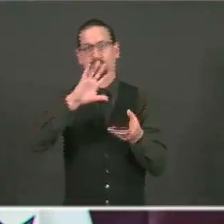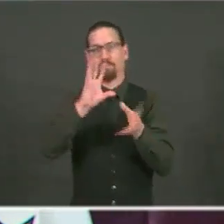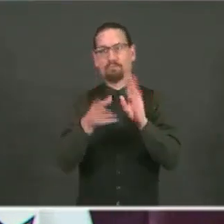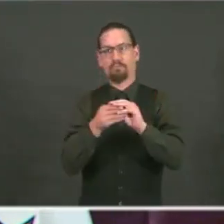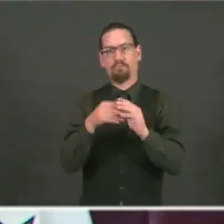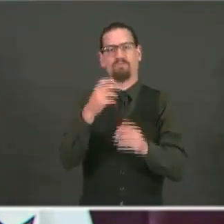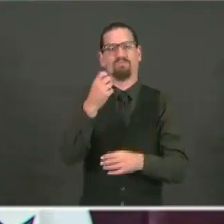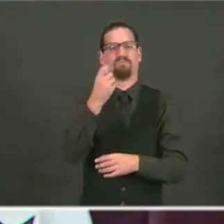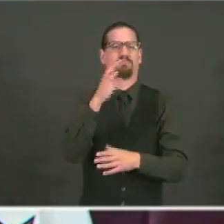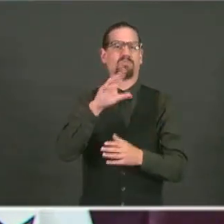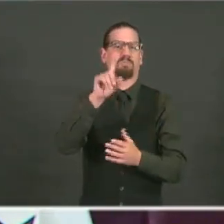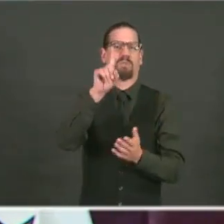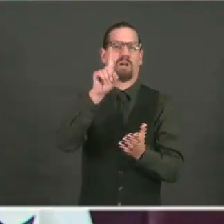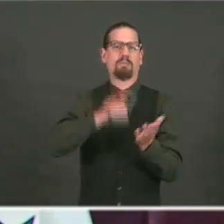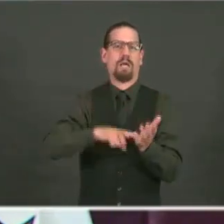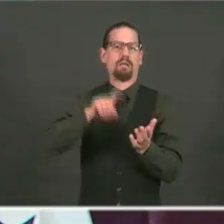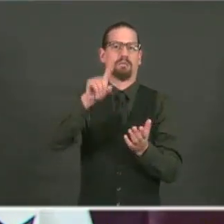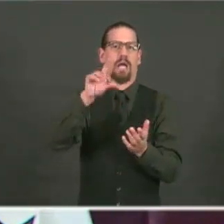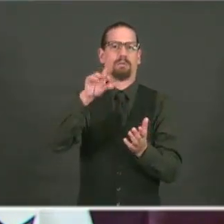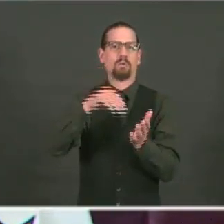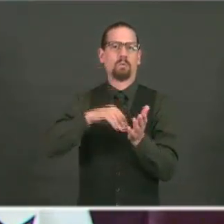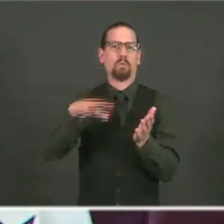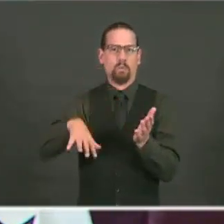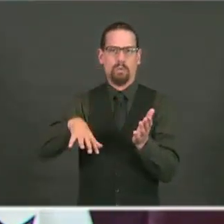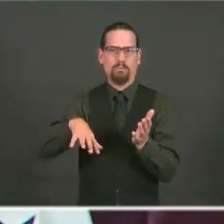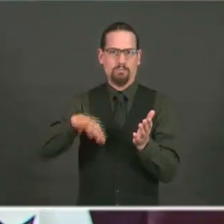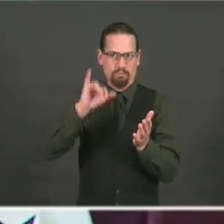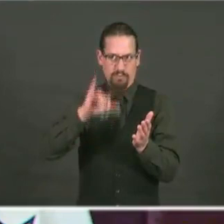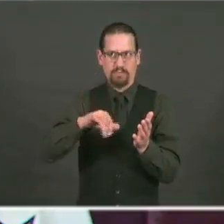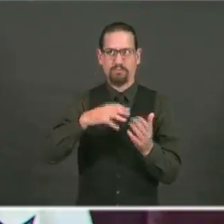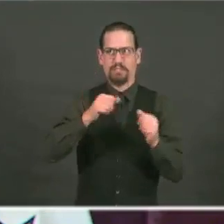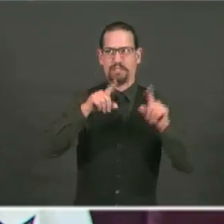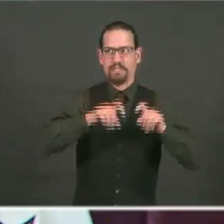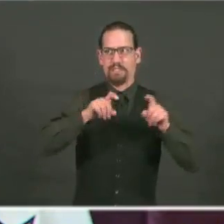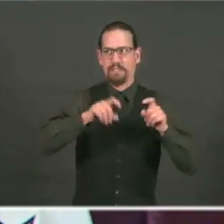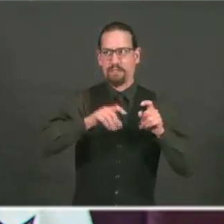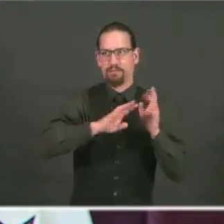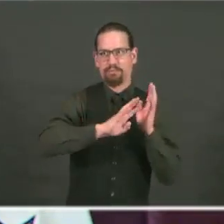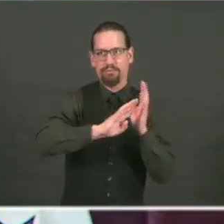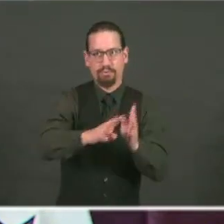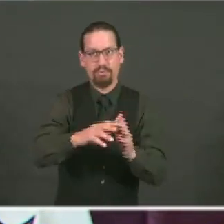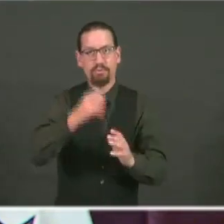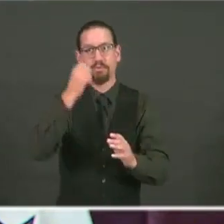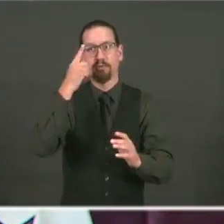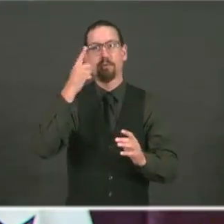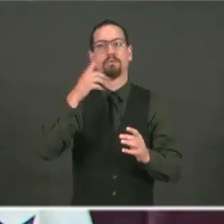REGULAR TESTING HAS CONTINUED. I WANT YOU TO KNOW WE ARE TAKING ACTION.